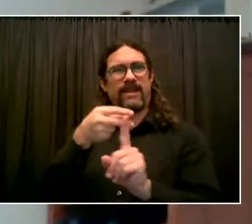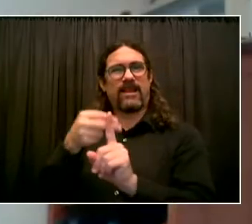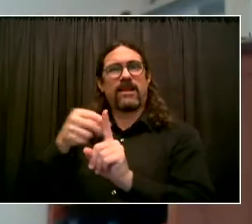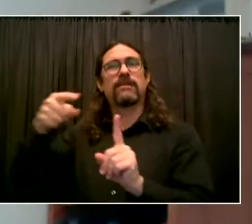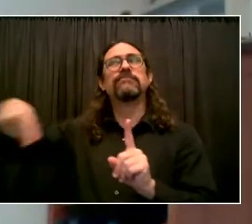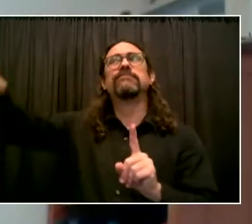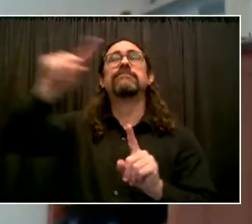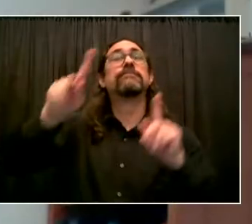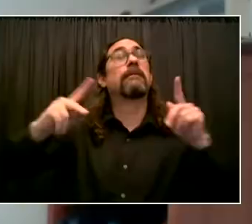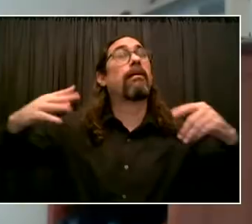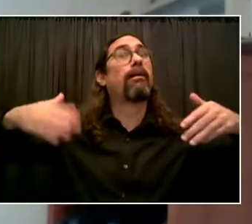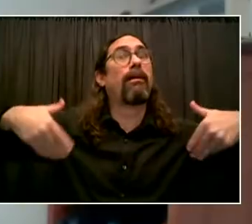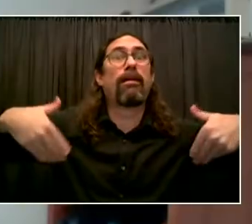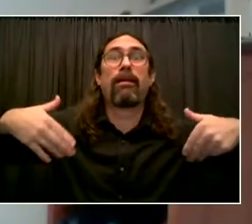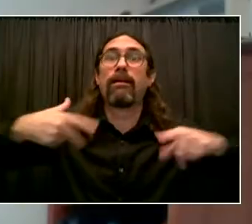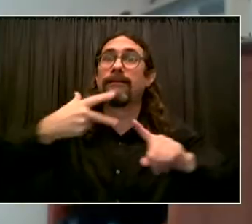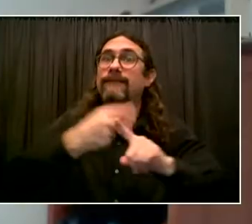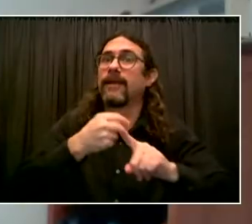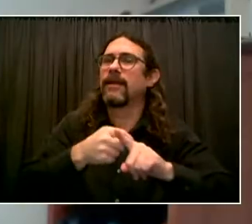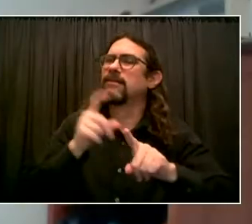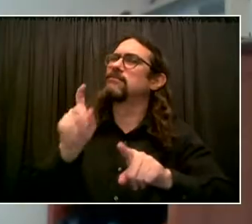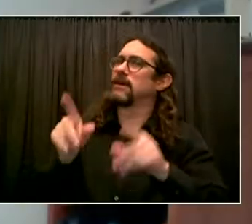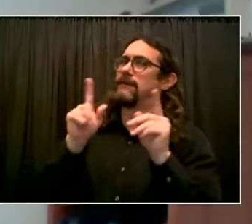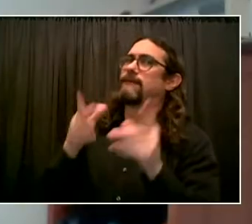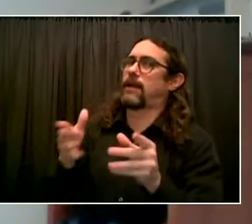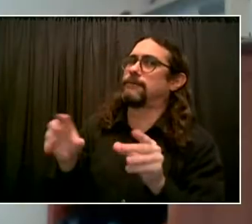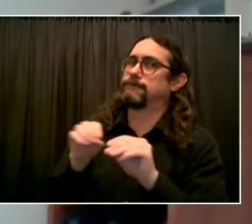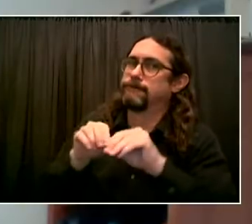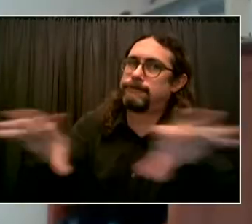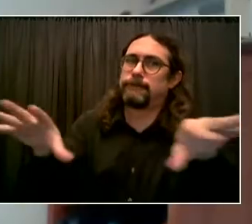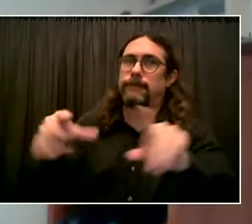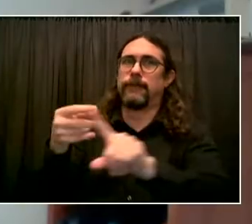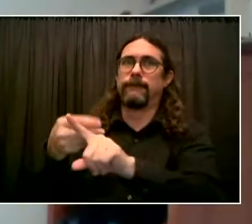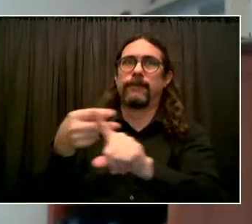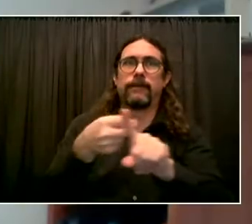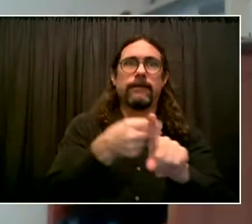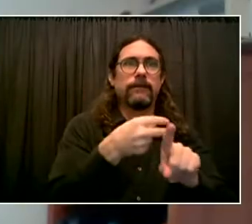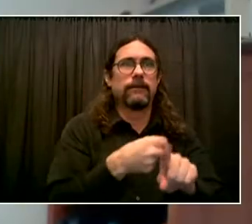RESERVOIR OF WHICH THE VIRUS SPREADS RAPIDLY.